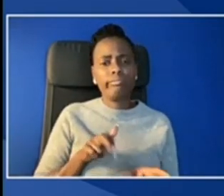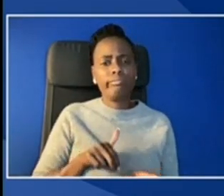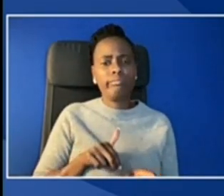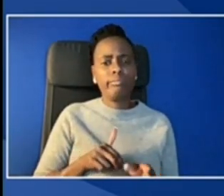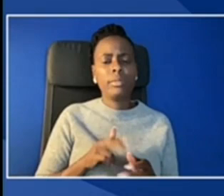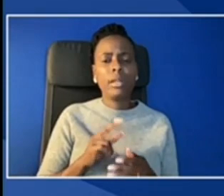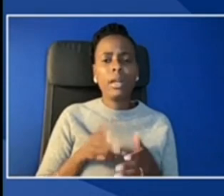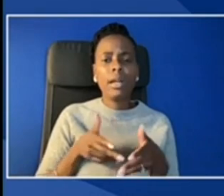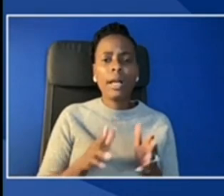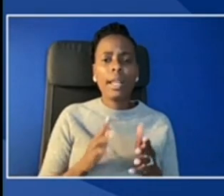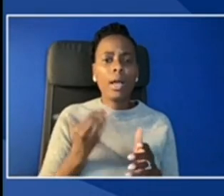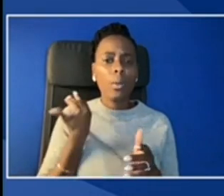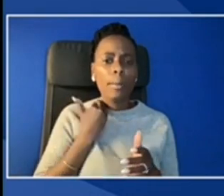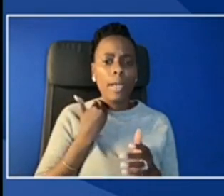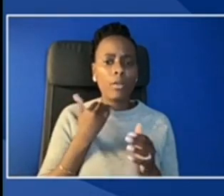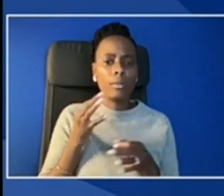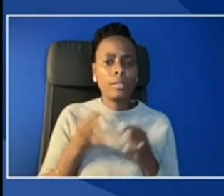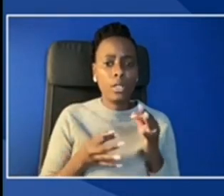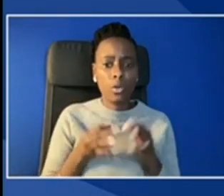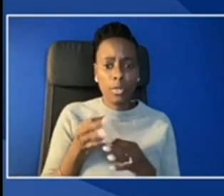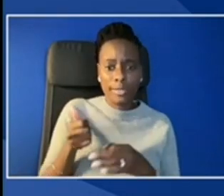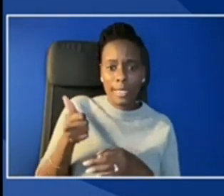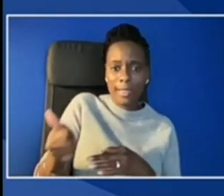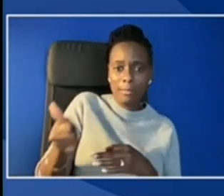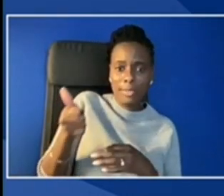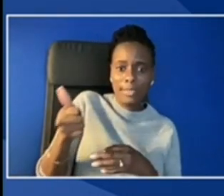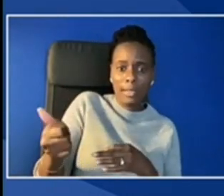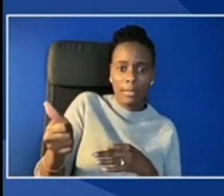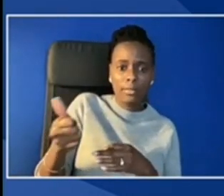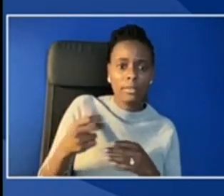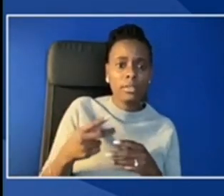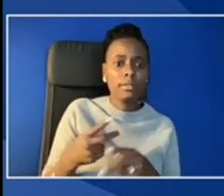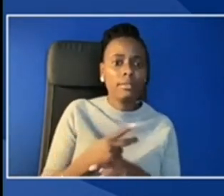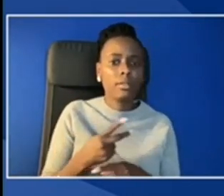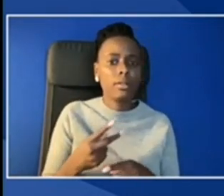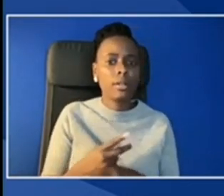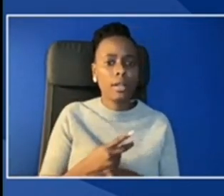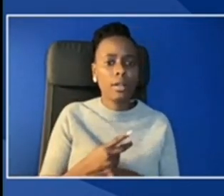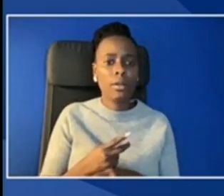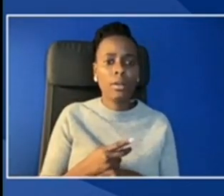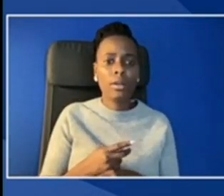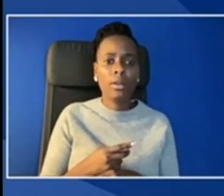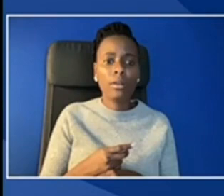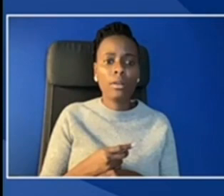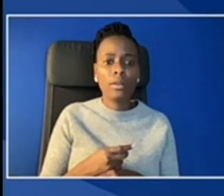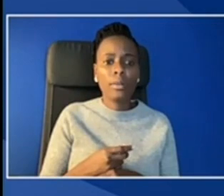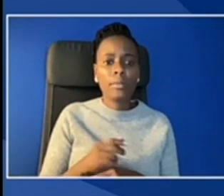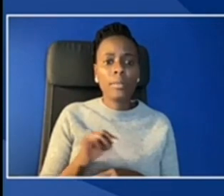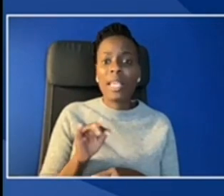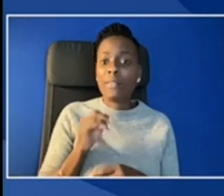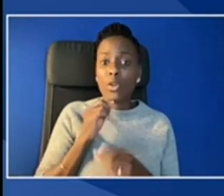on their own, as they are charged to do. I believe if you do not vet on the front end, you have no standing to make